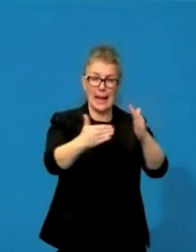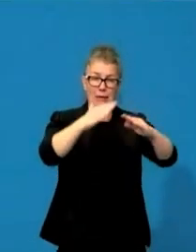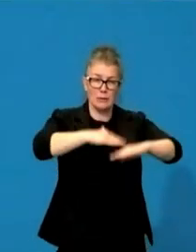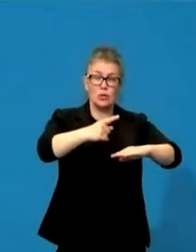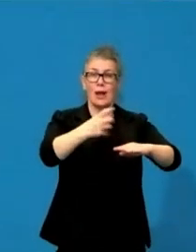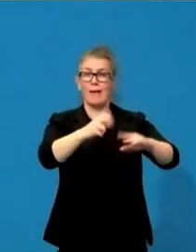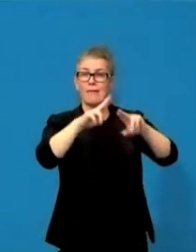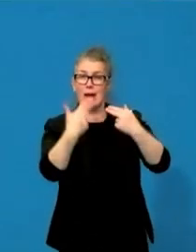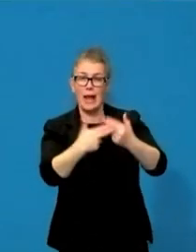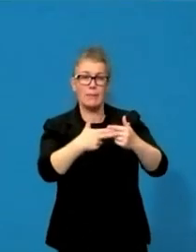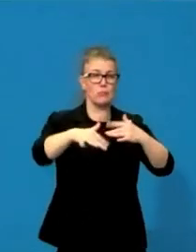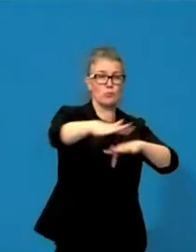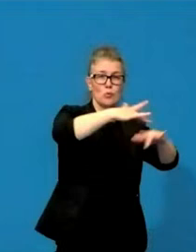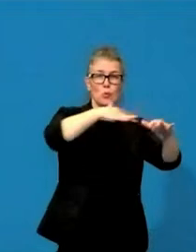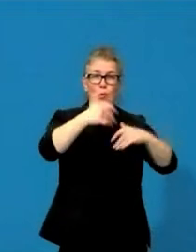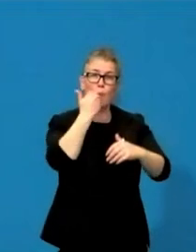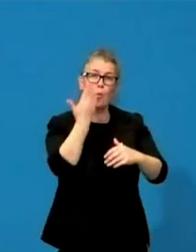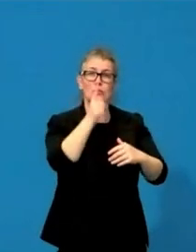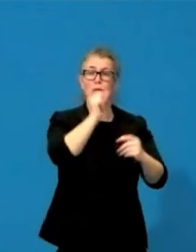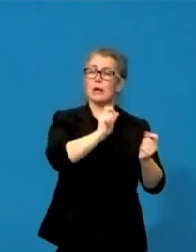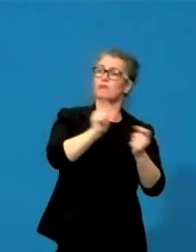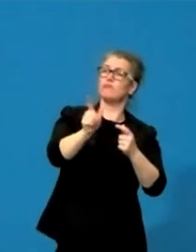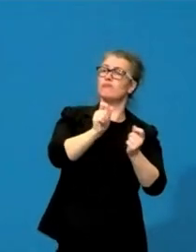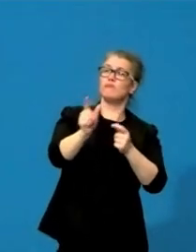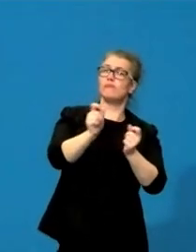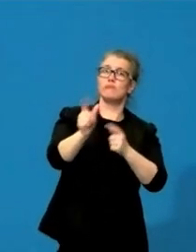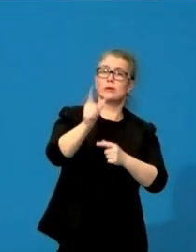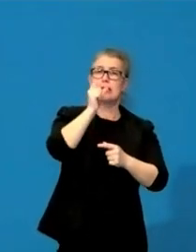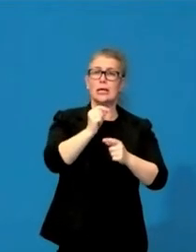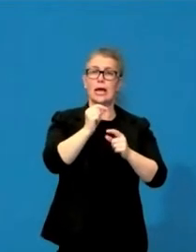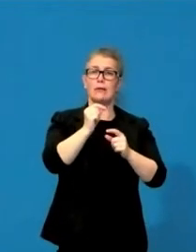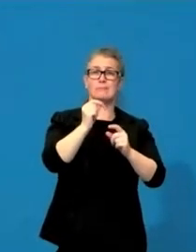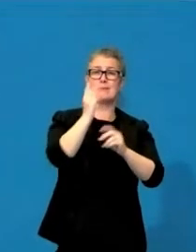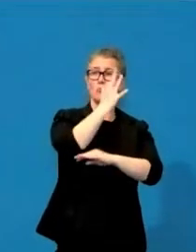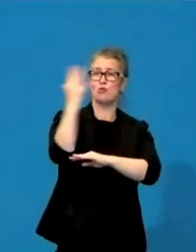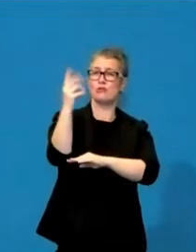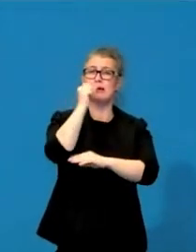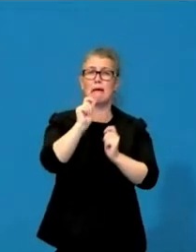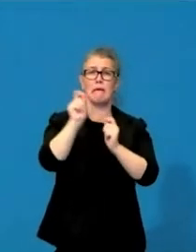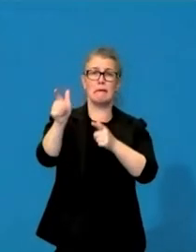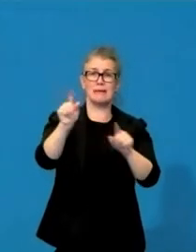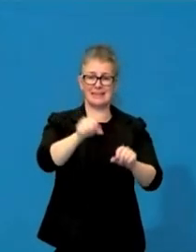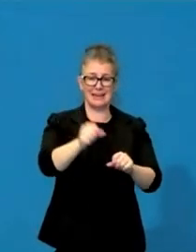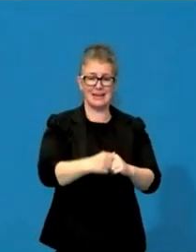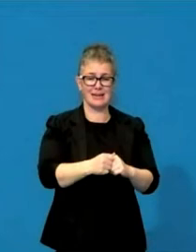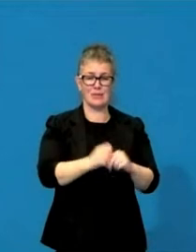you can go bush whenever you want to. Well, yeah, you know, like family member, now, the family member they drive